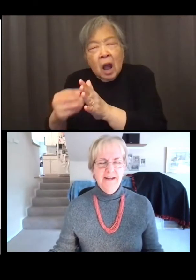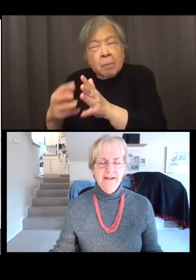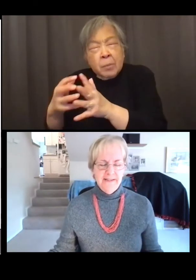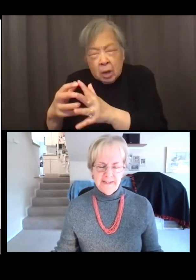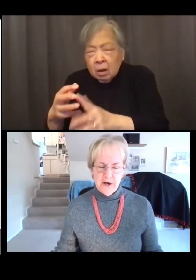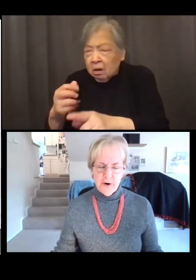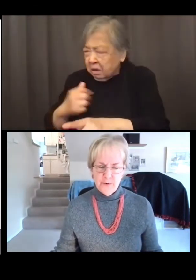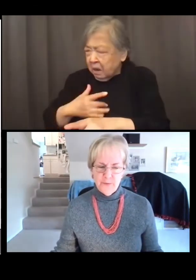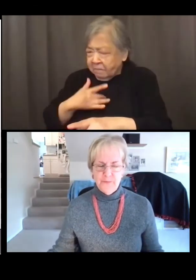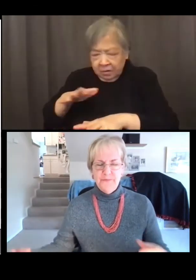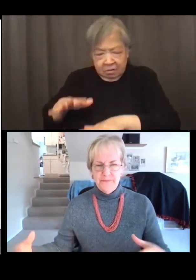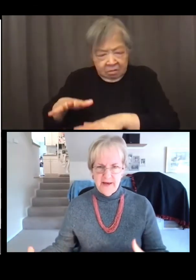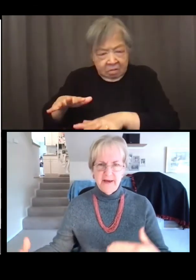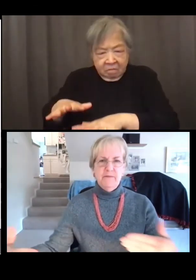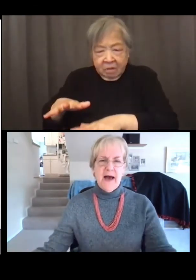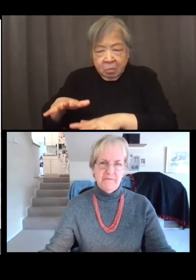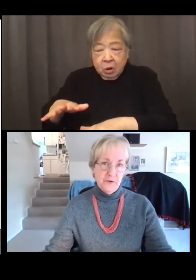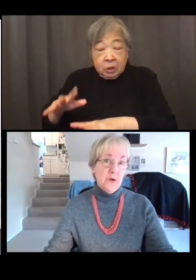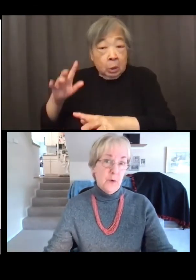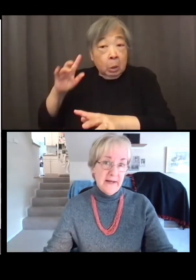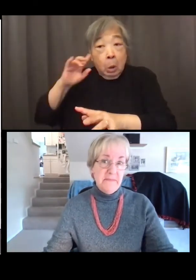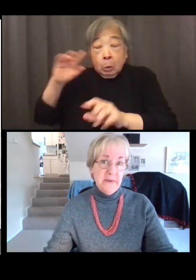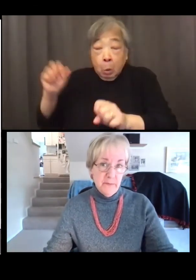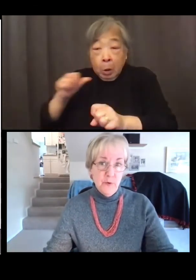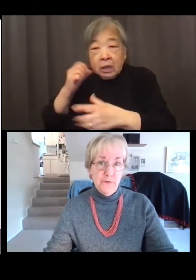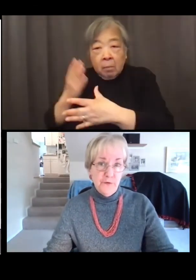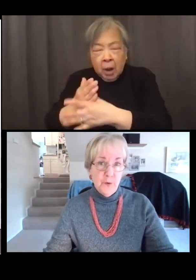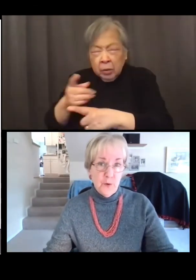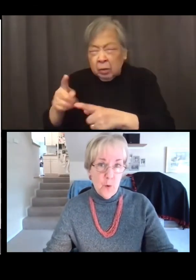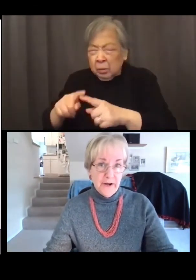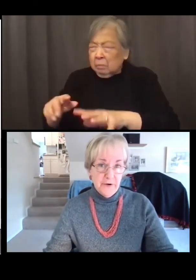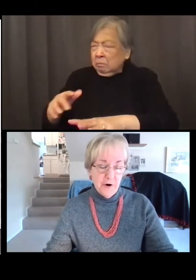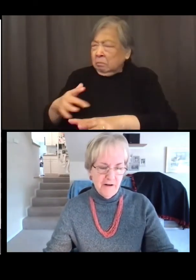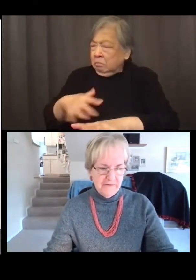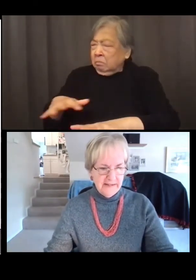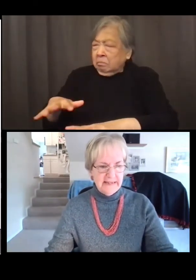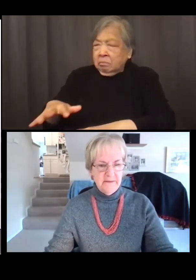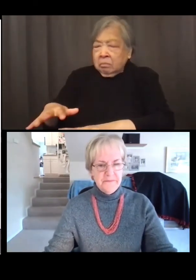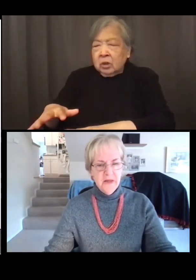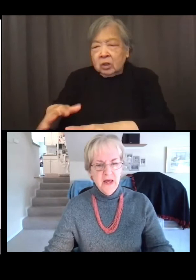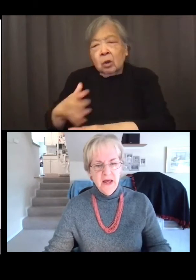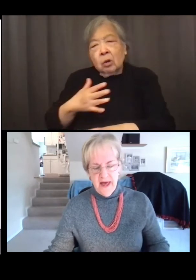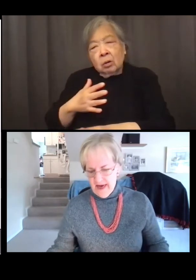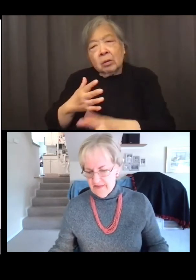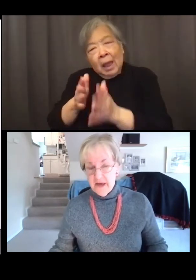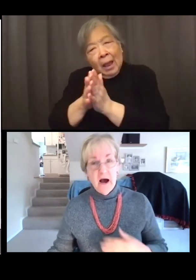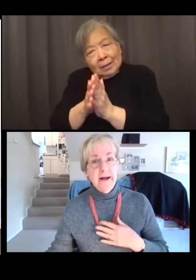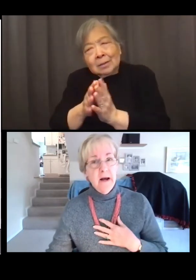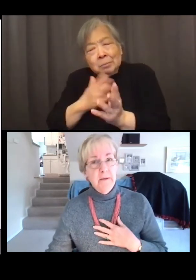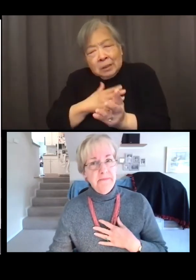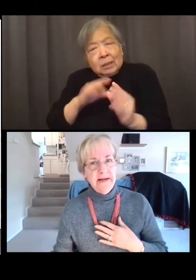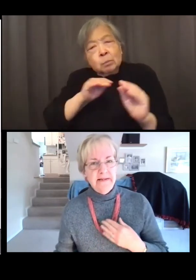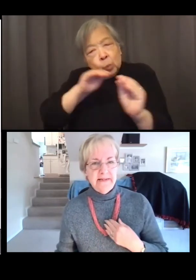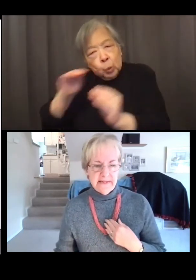So, they have to request being moved to a quieter office Then I come up against this